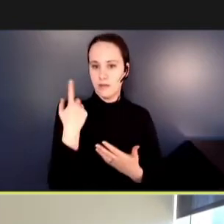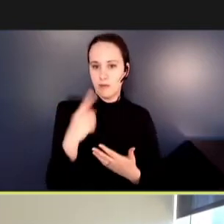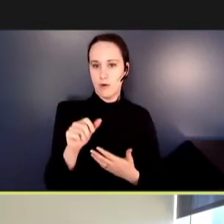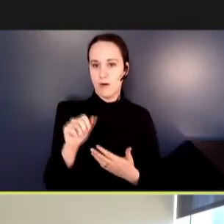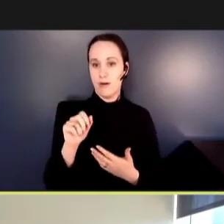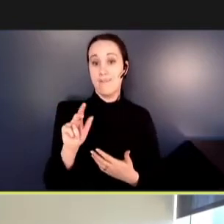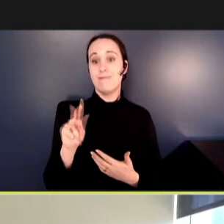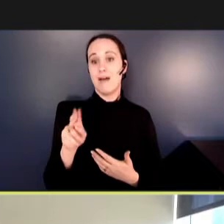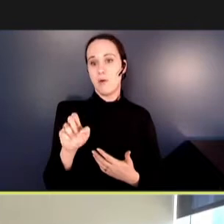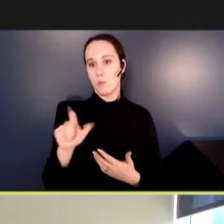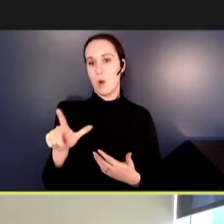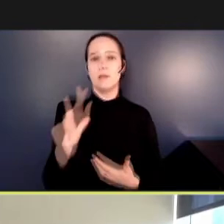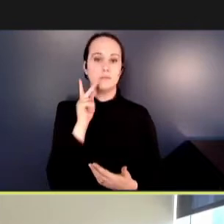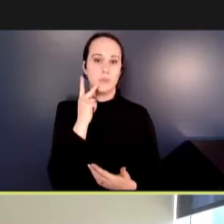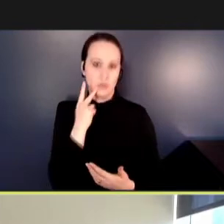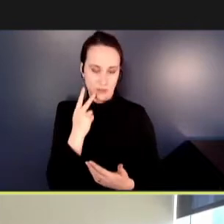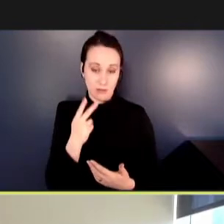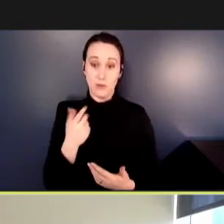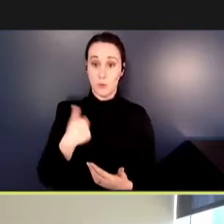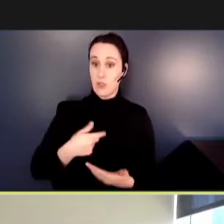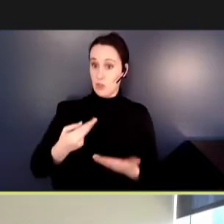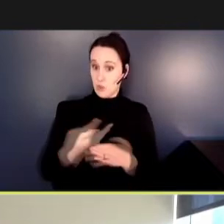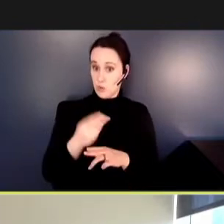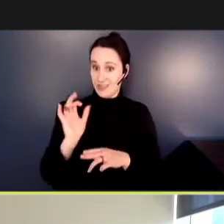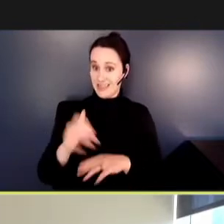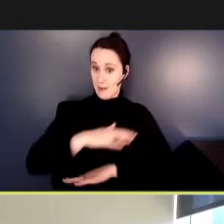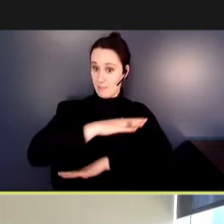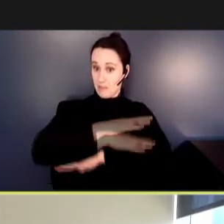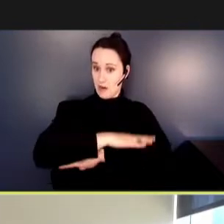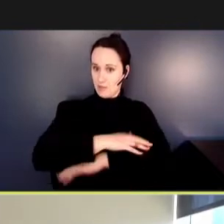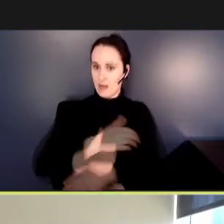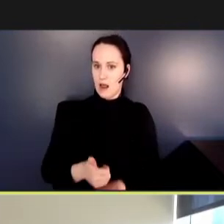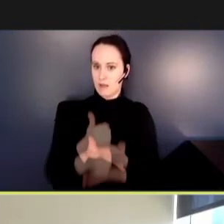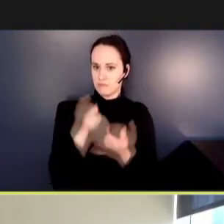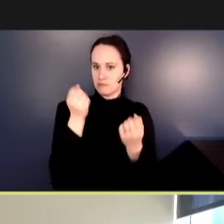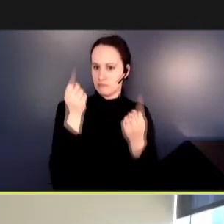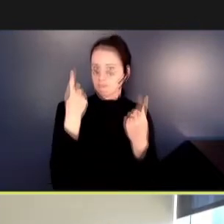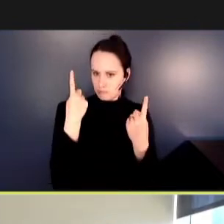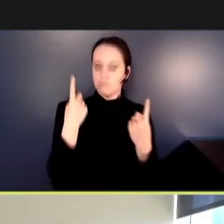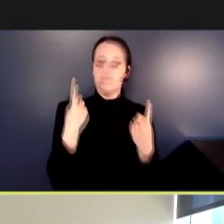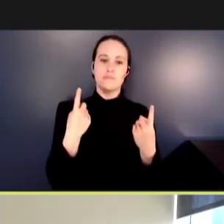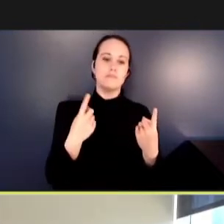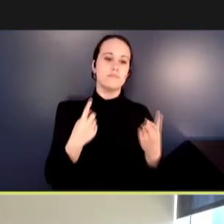the platform to understand expression, stability, antibody binding, and even host receptor